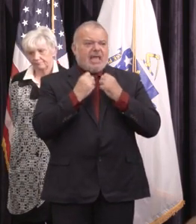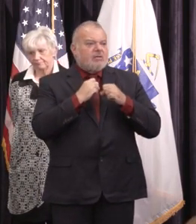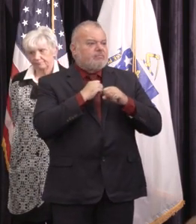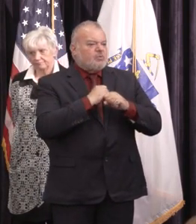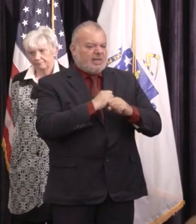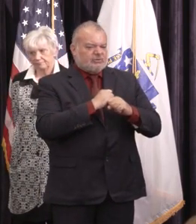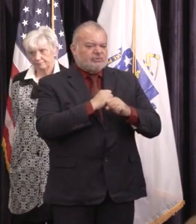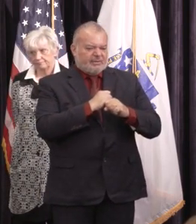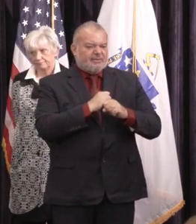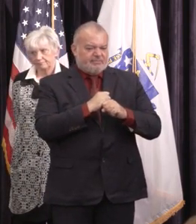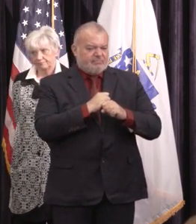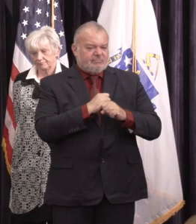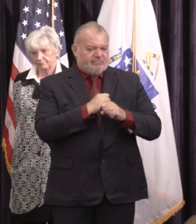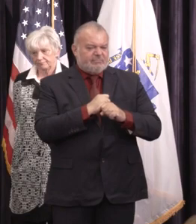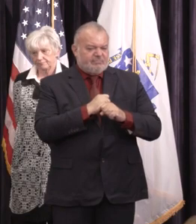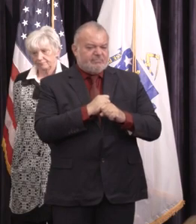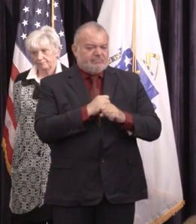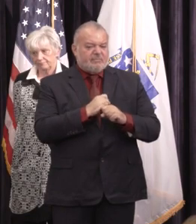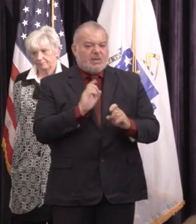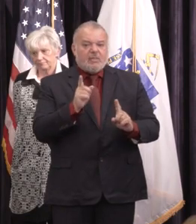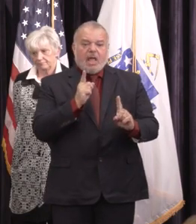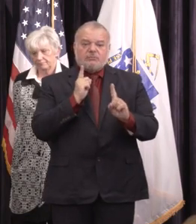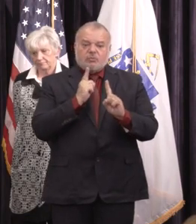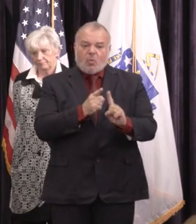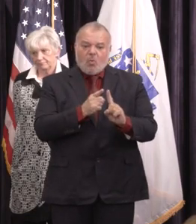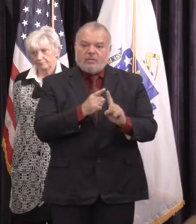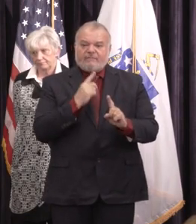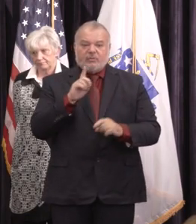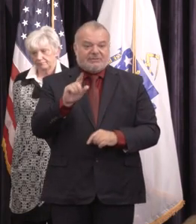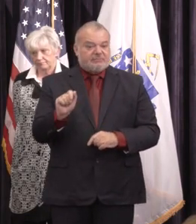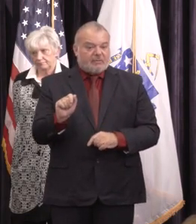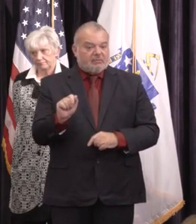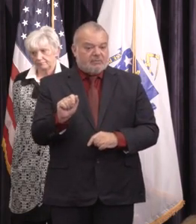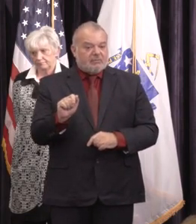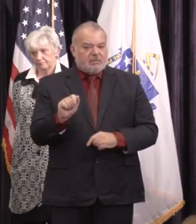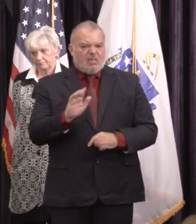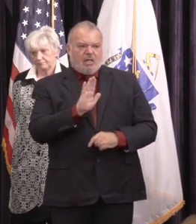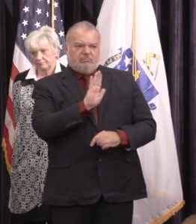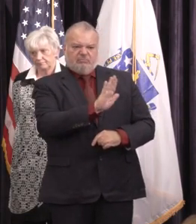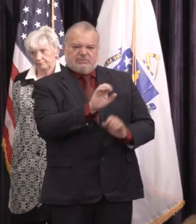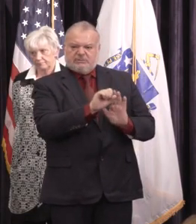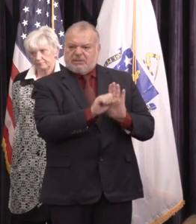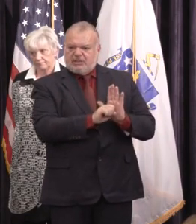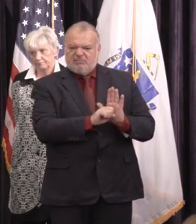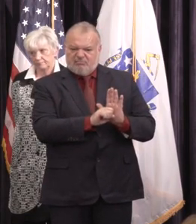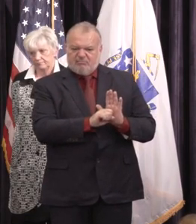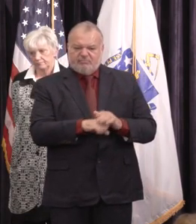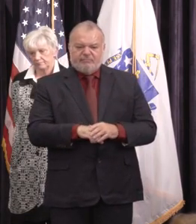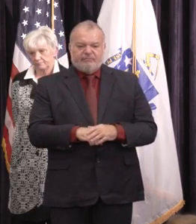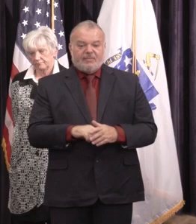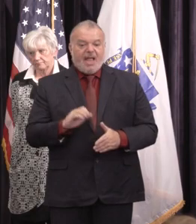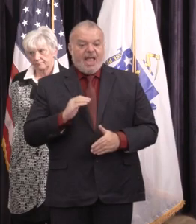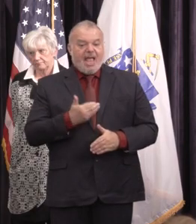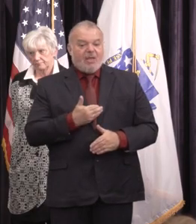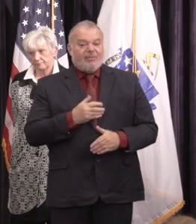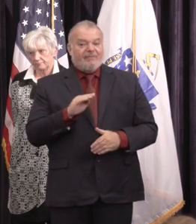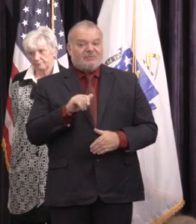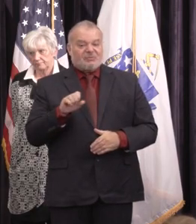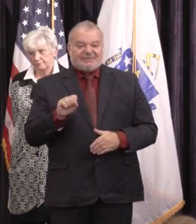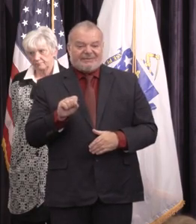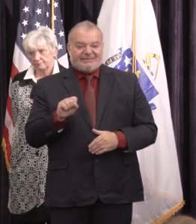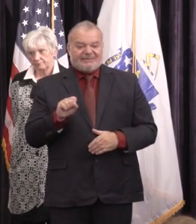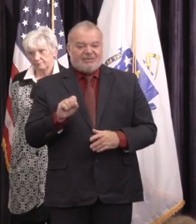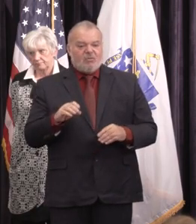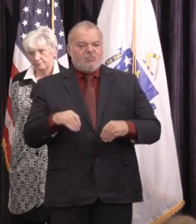the disability. Whereas our services are rooted in the practice of providing opportunity for everyone